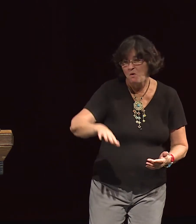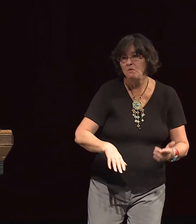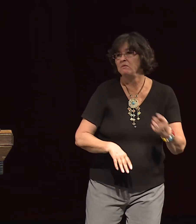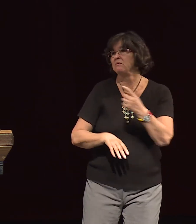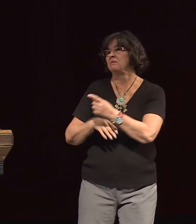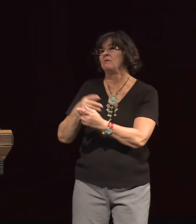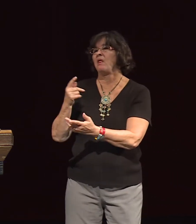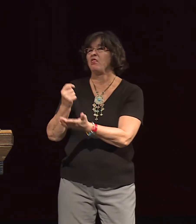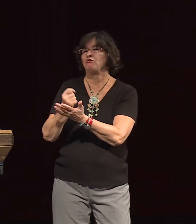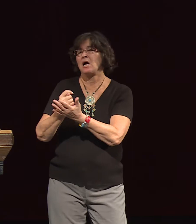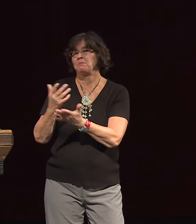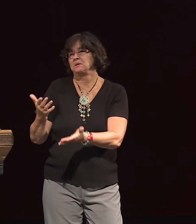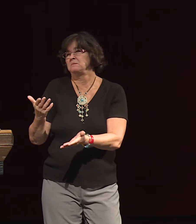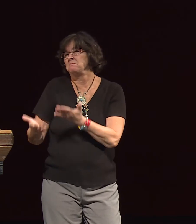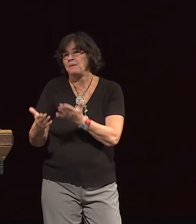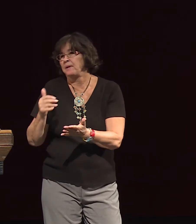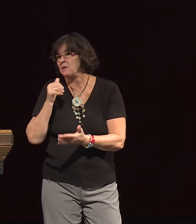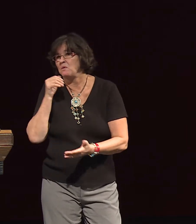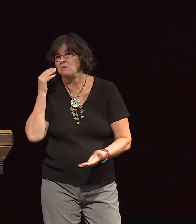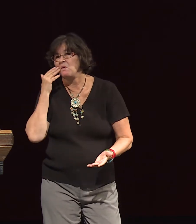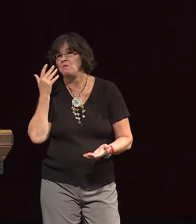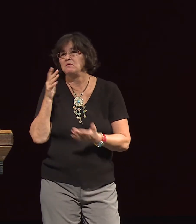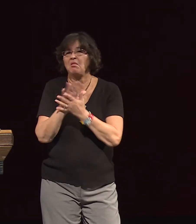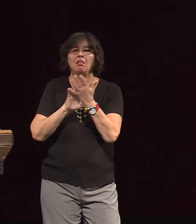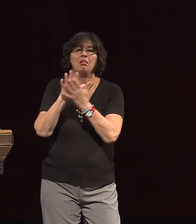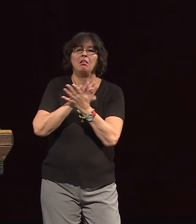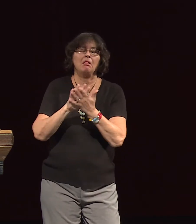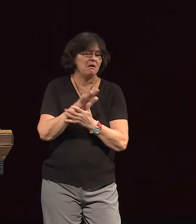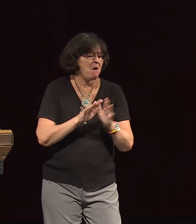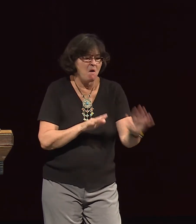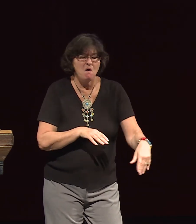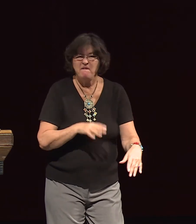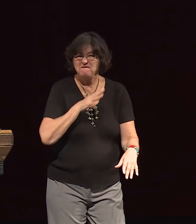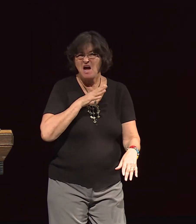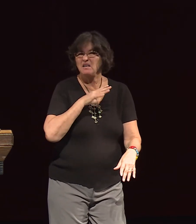And maybe the doctors don't know, and the therapists aren't aware either.